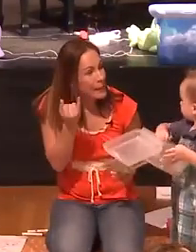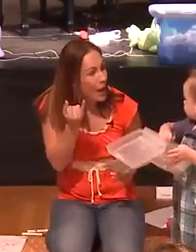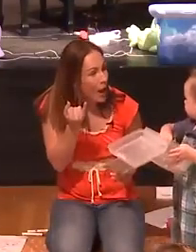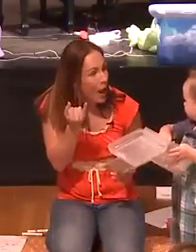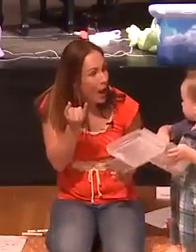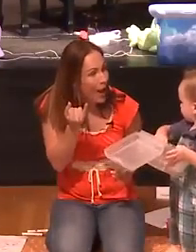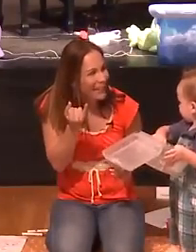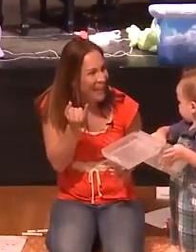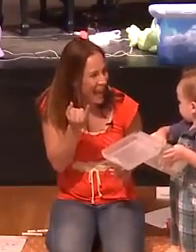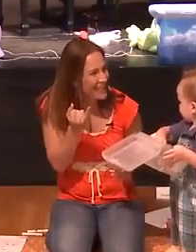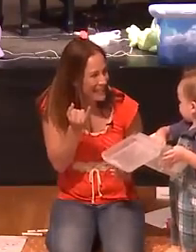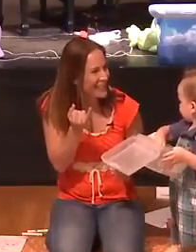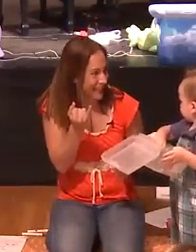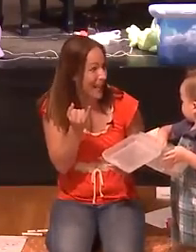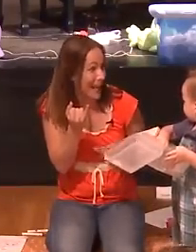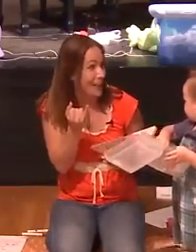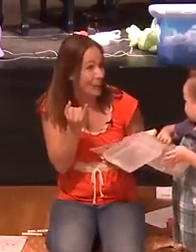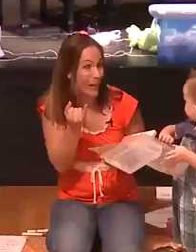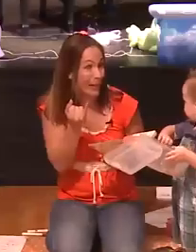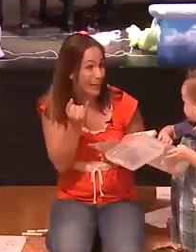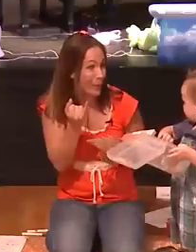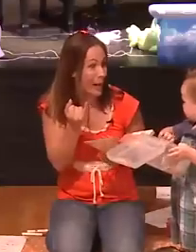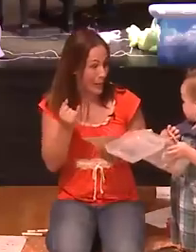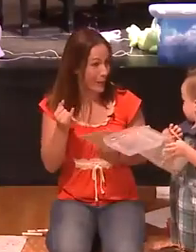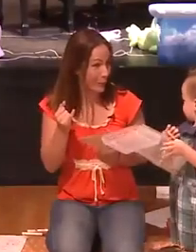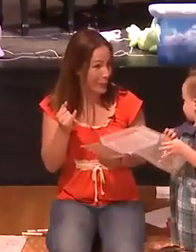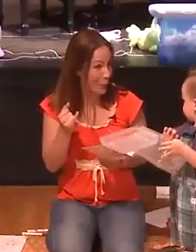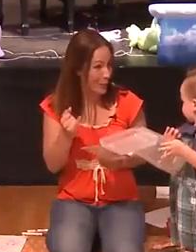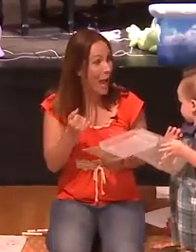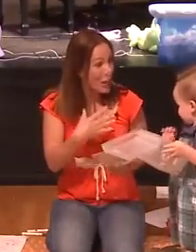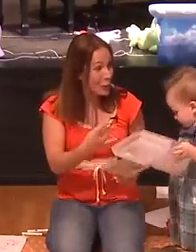Yes. He's like, "Yeah, I do. You've got my number Rachel Coleman."